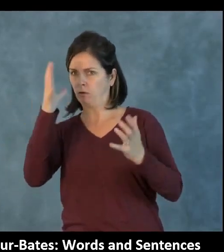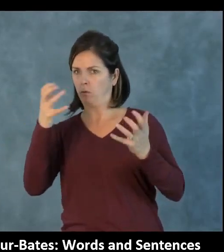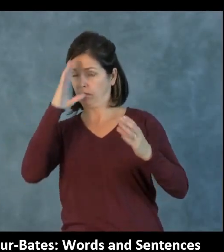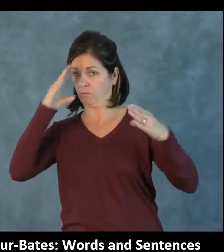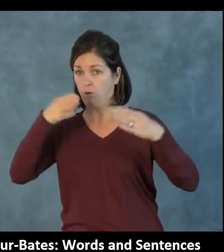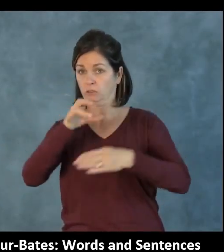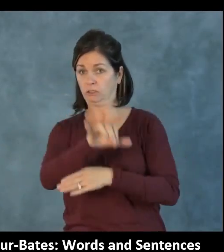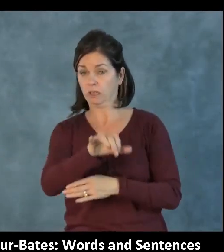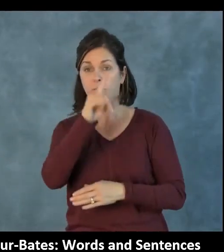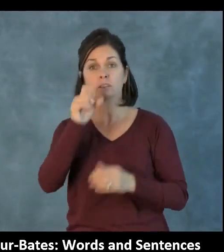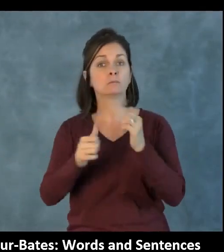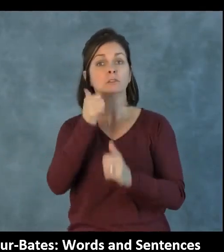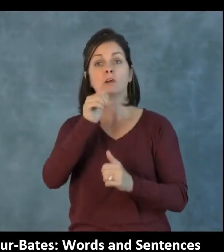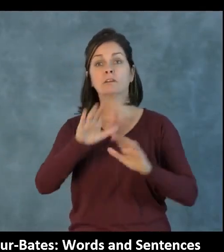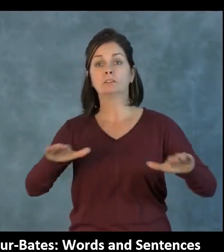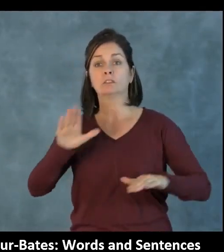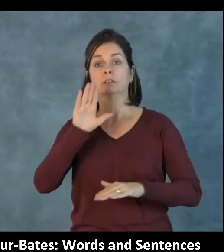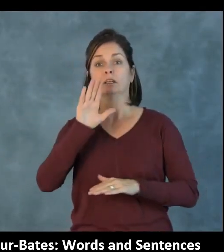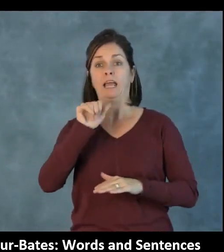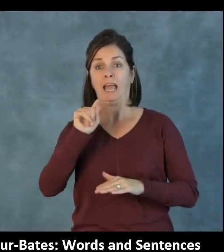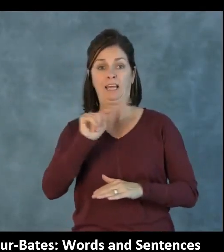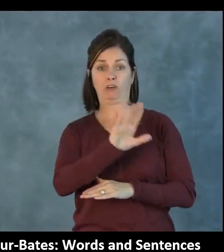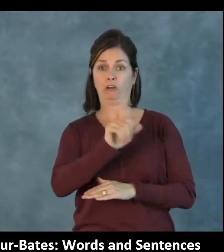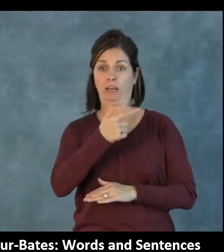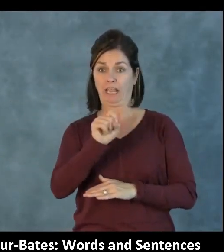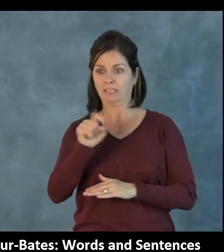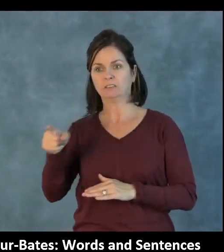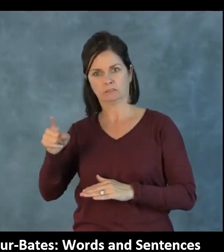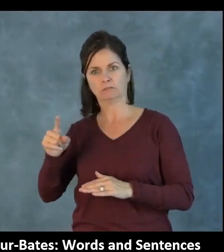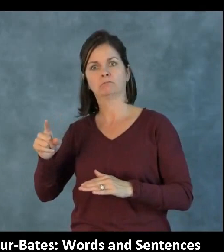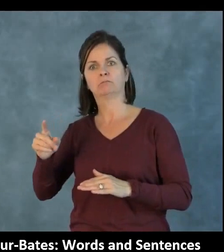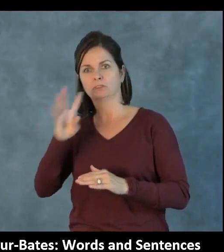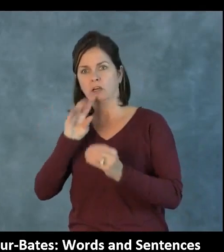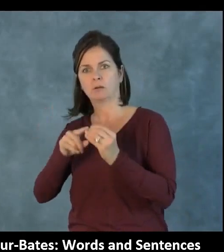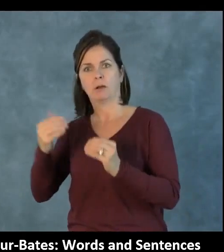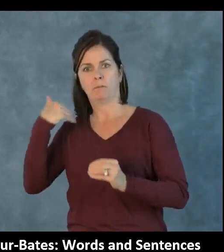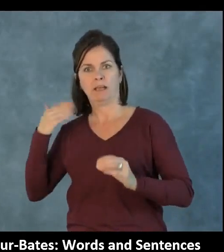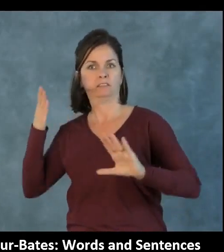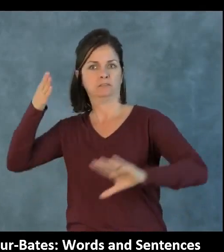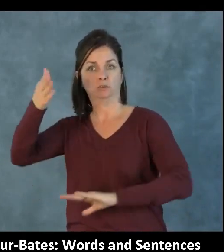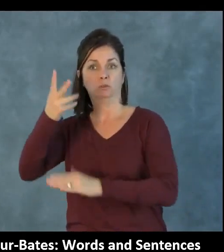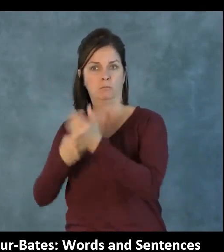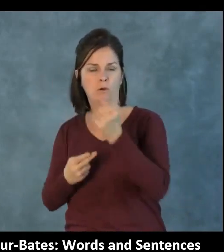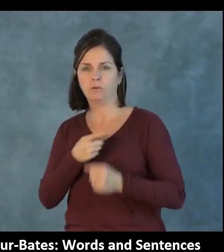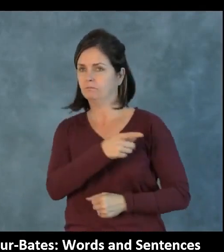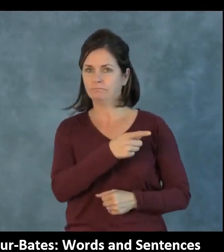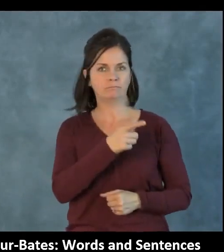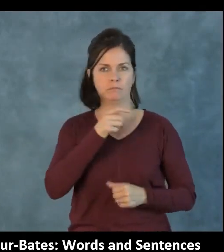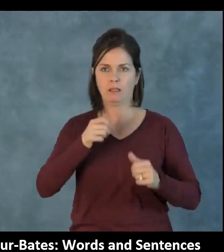and are talking about the future. She was talking about absent owners and objects,